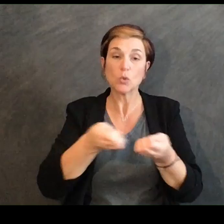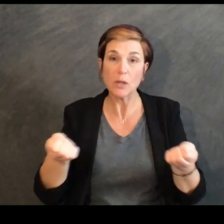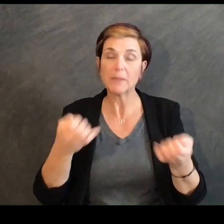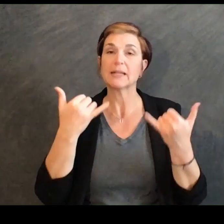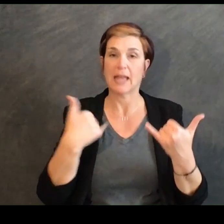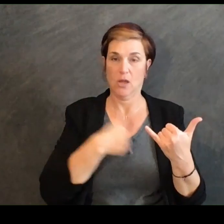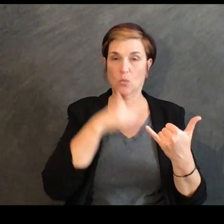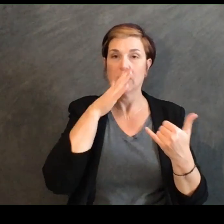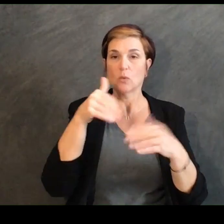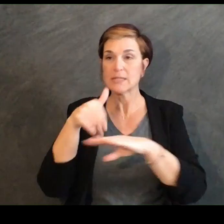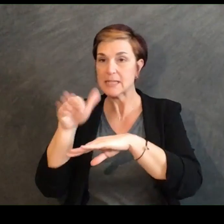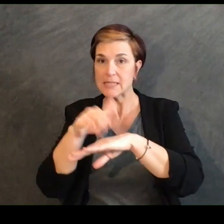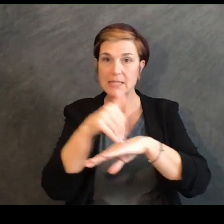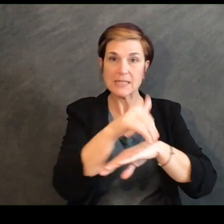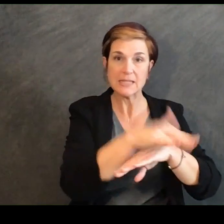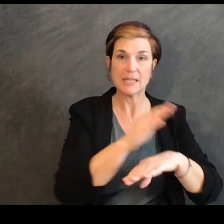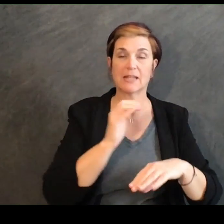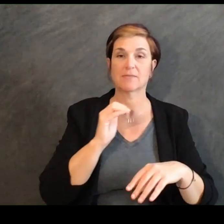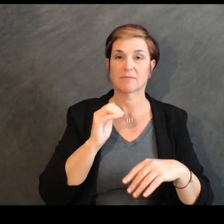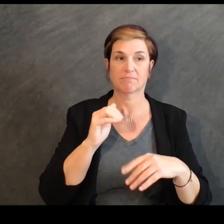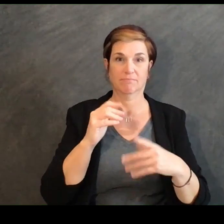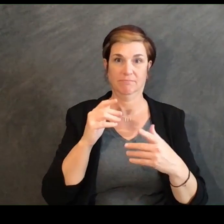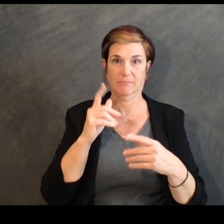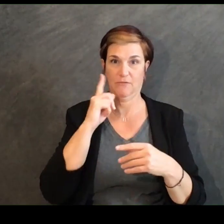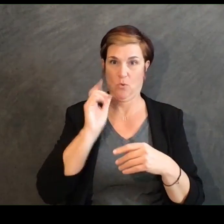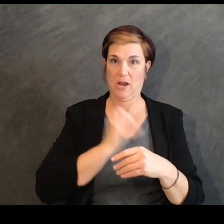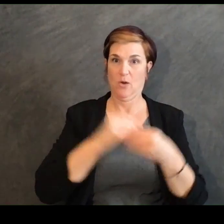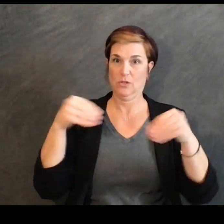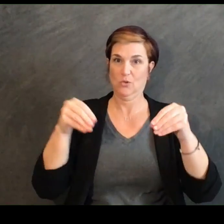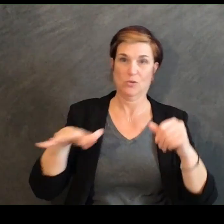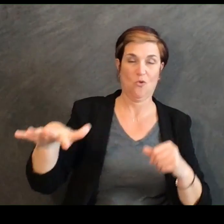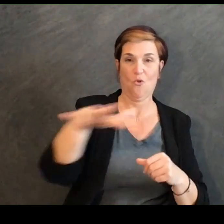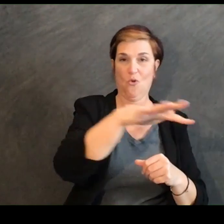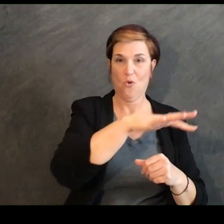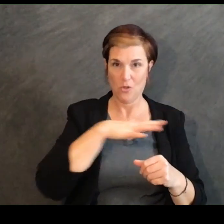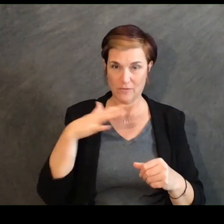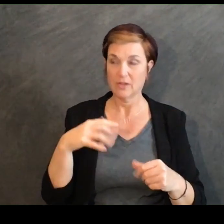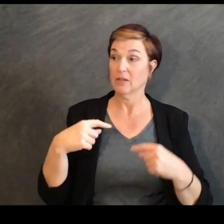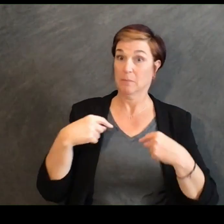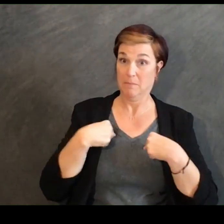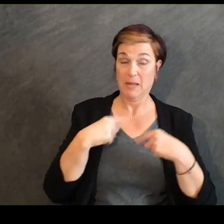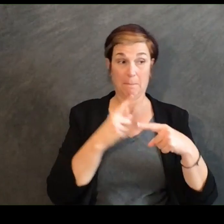and I know myself and also my colleague at LabCorp will be doing the same so the